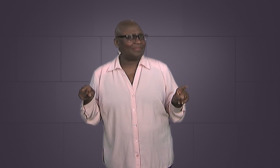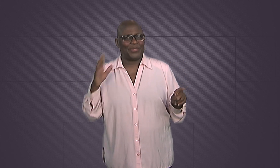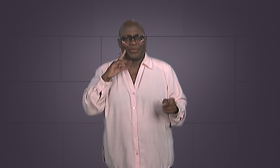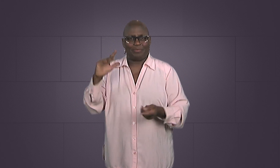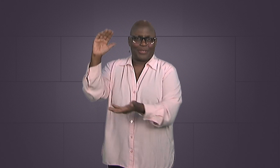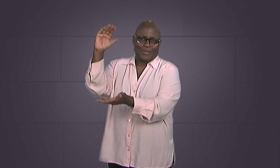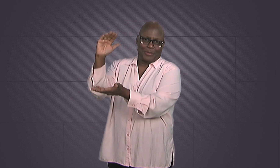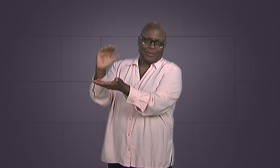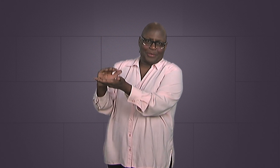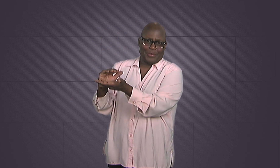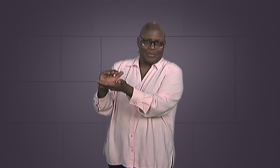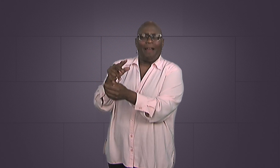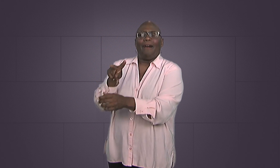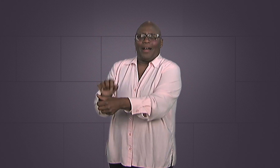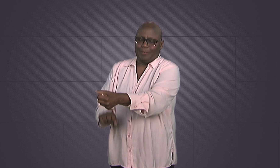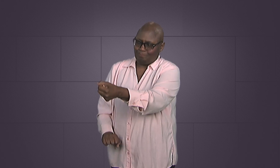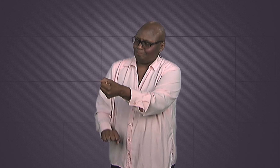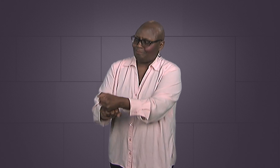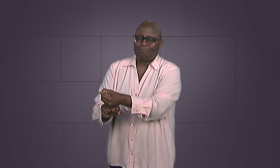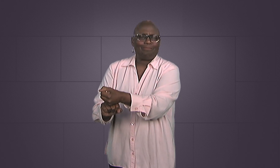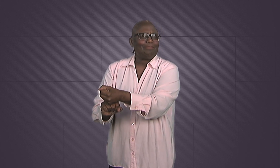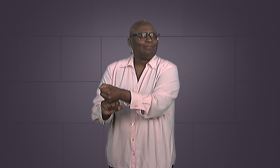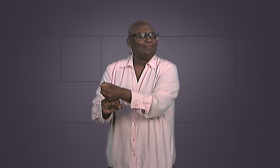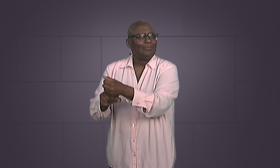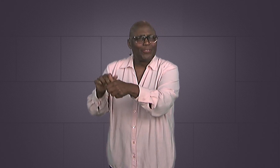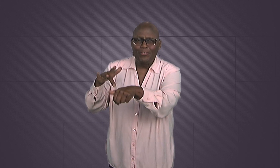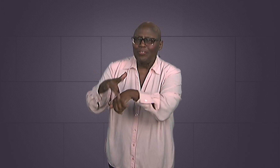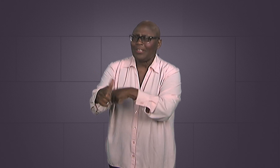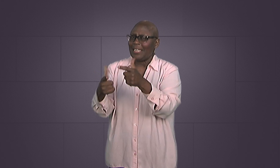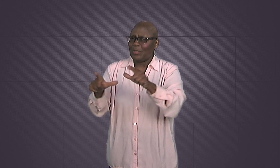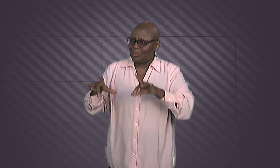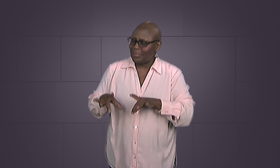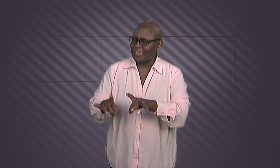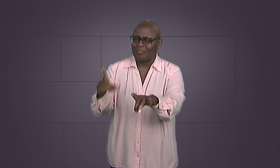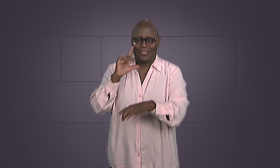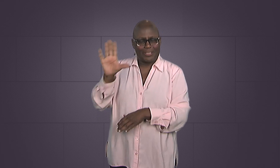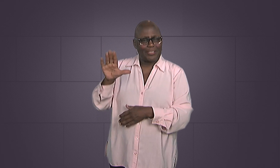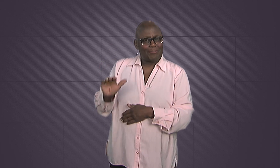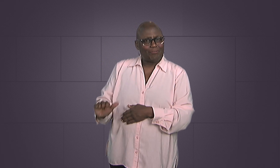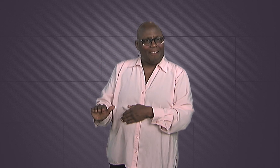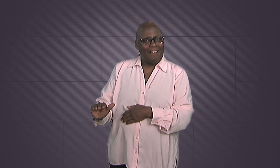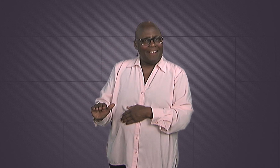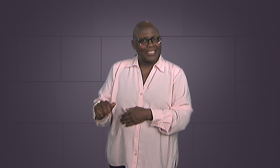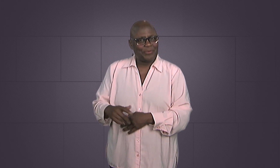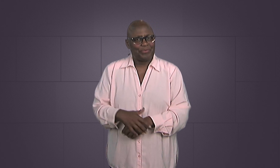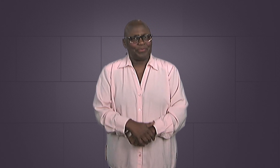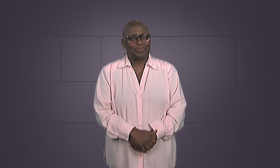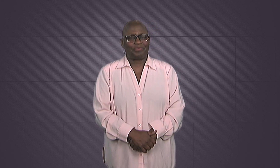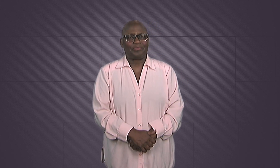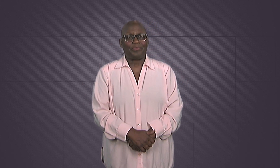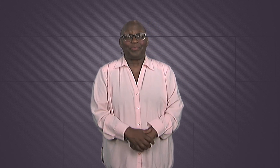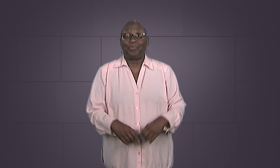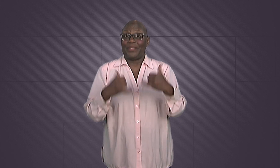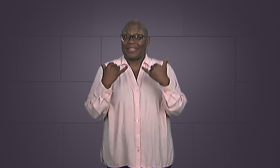to support early language acquisition for their child.